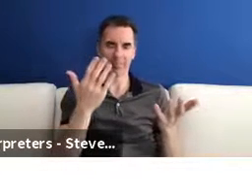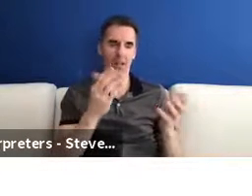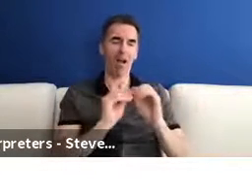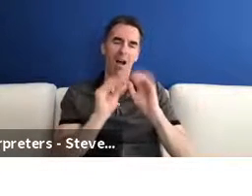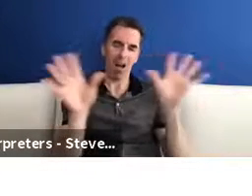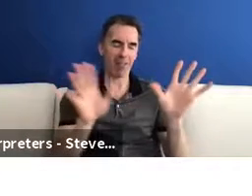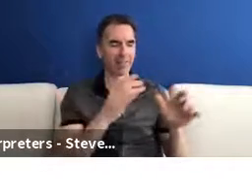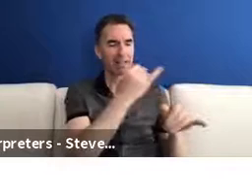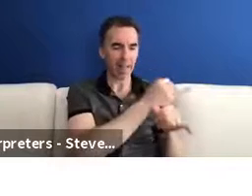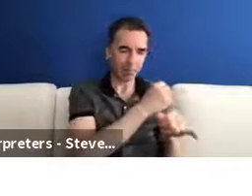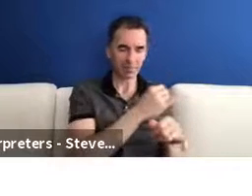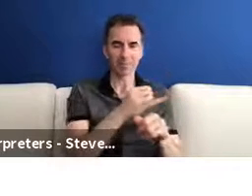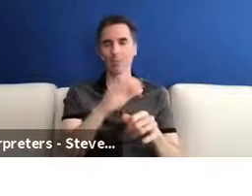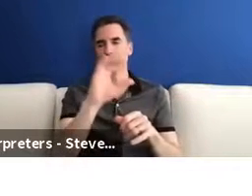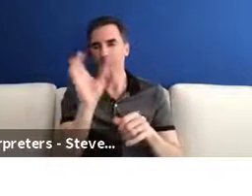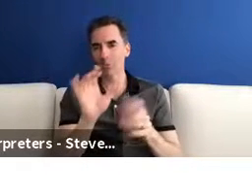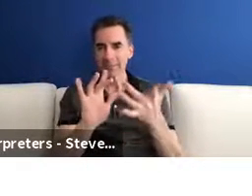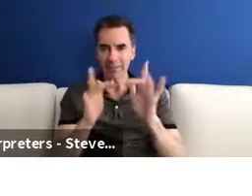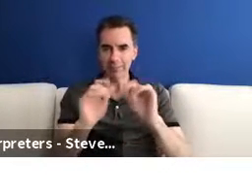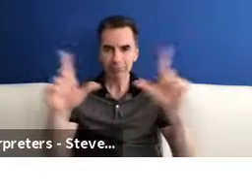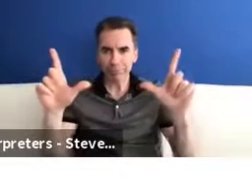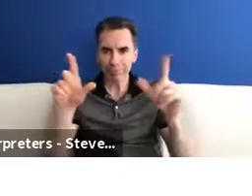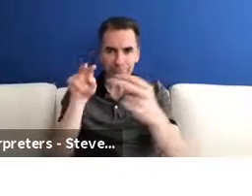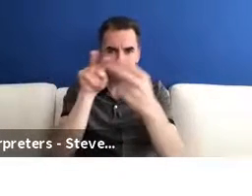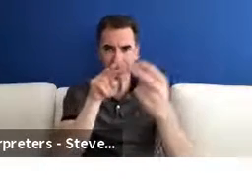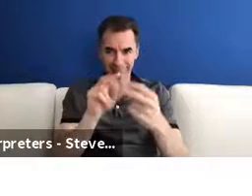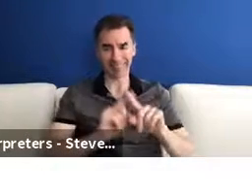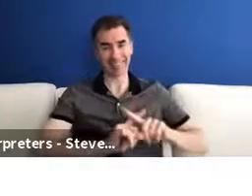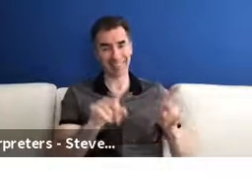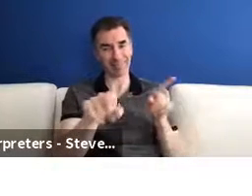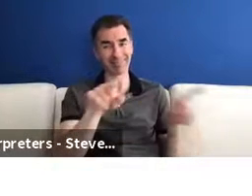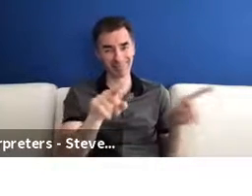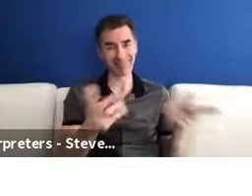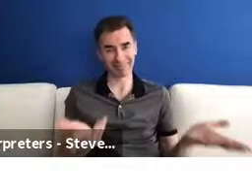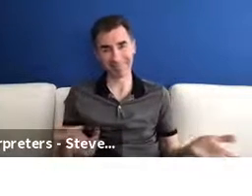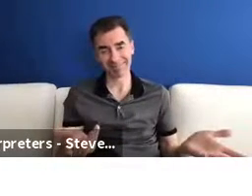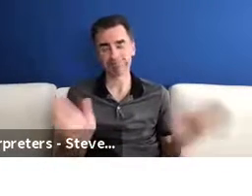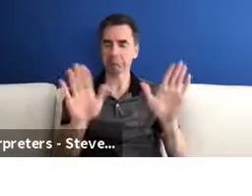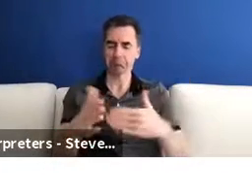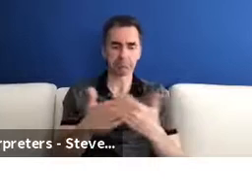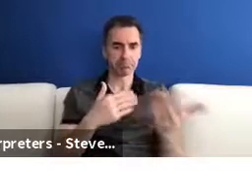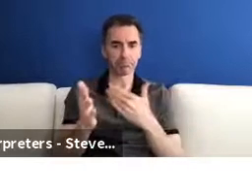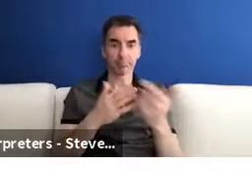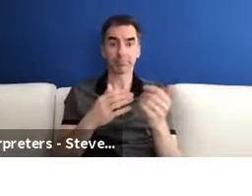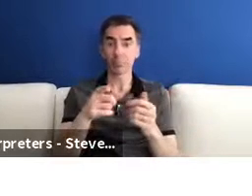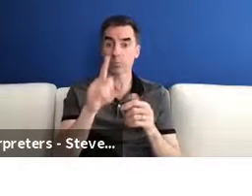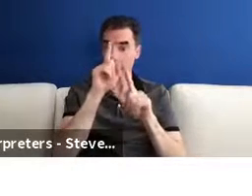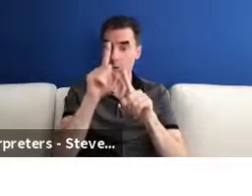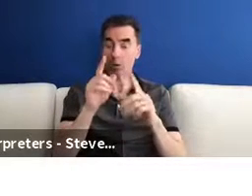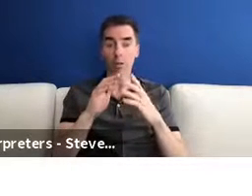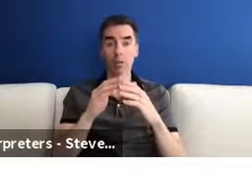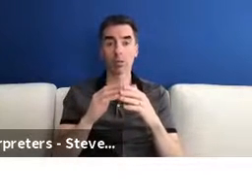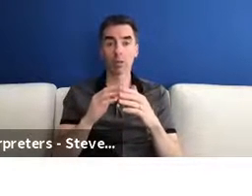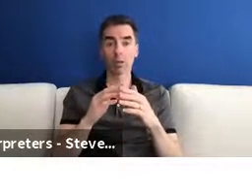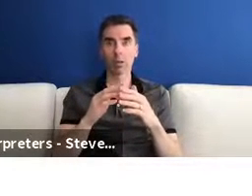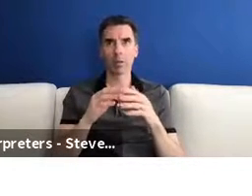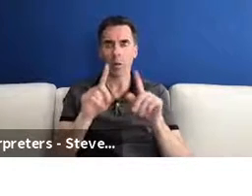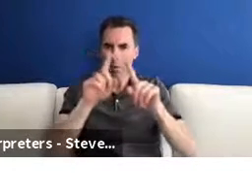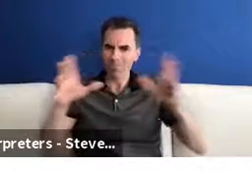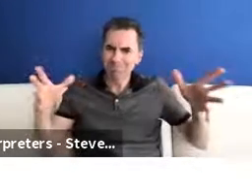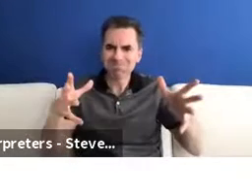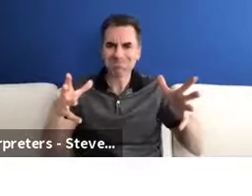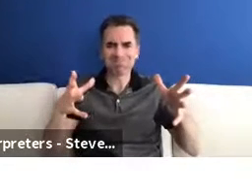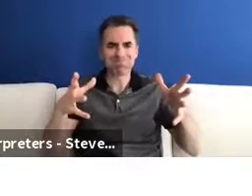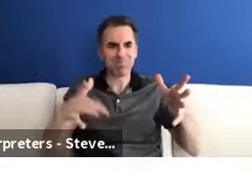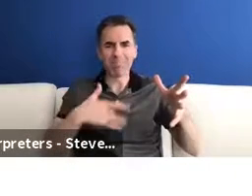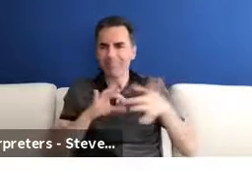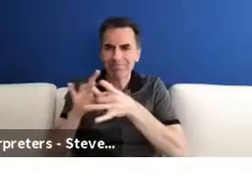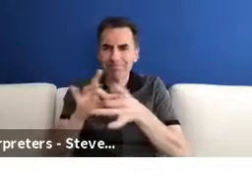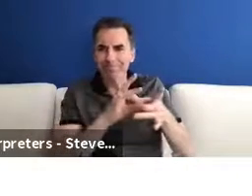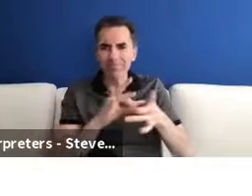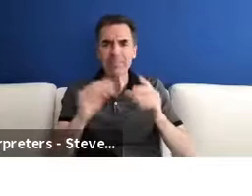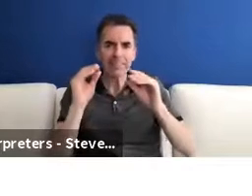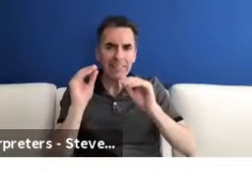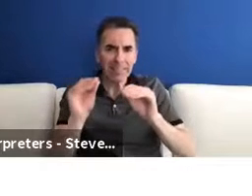face to face environment. So in, in creating this community of teaching and learning and practice, it means being present. And